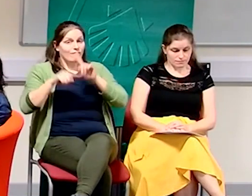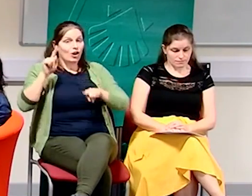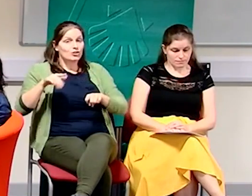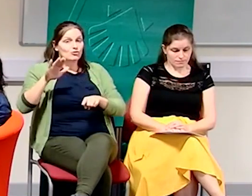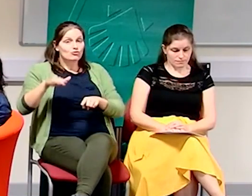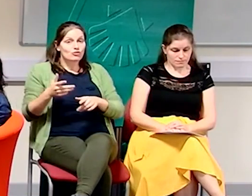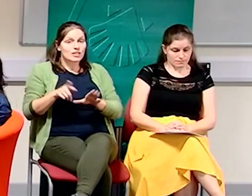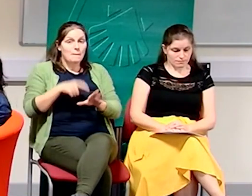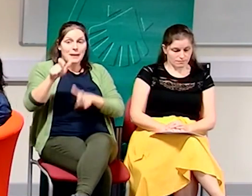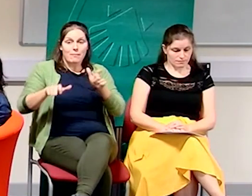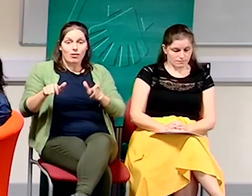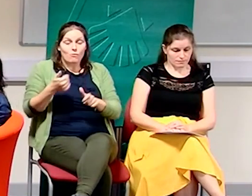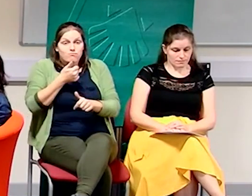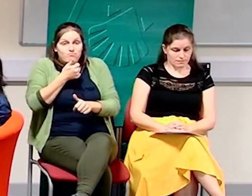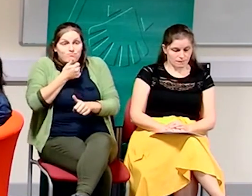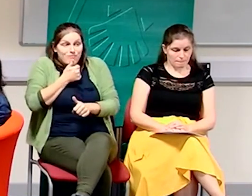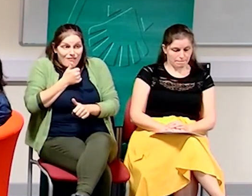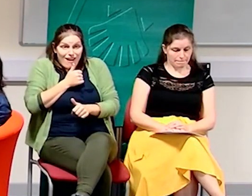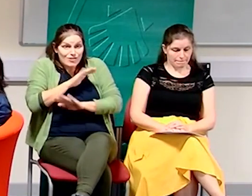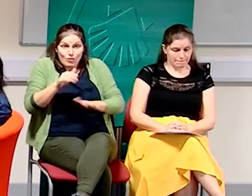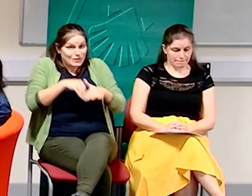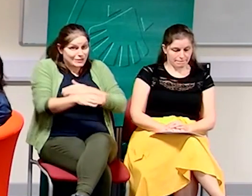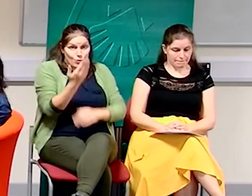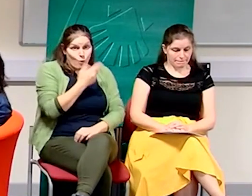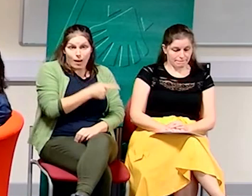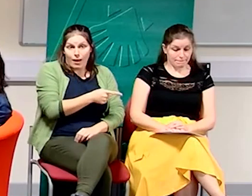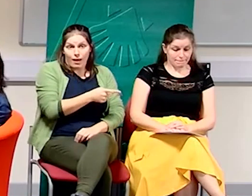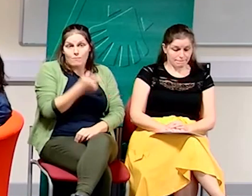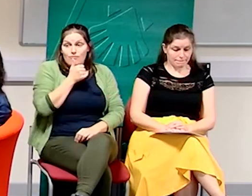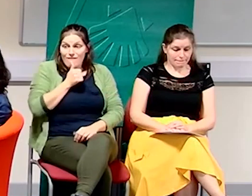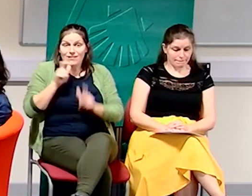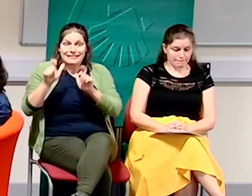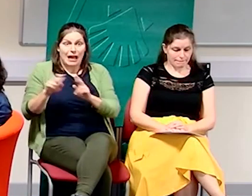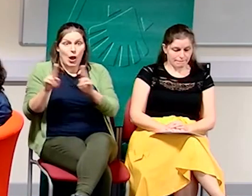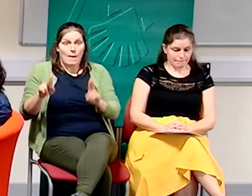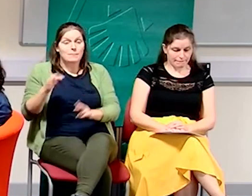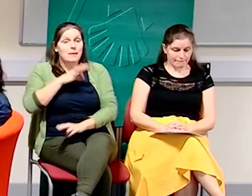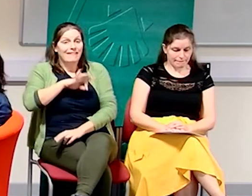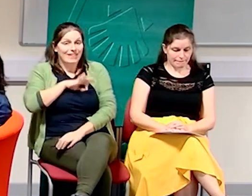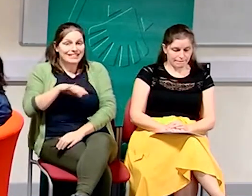people who much prefer not to be in school so actually benefited from learning online